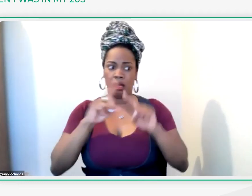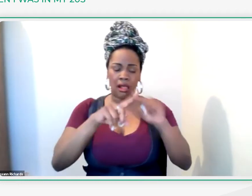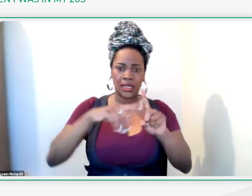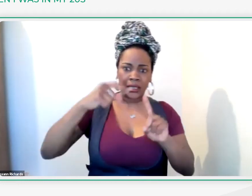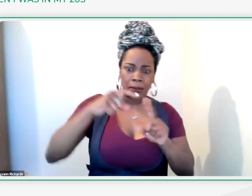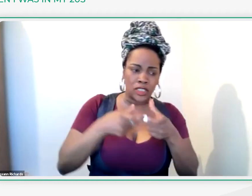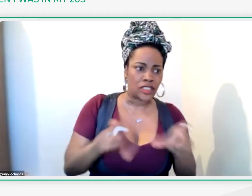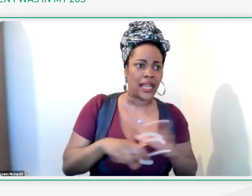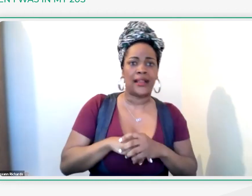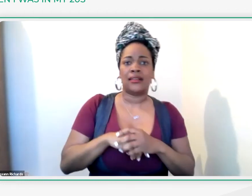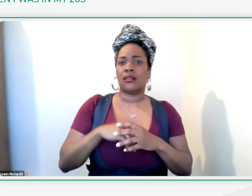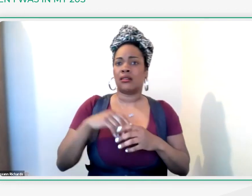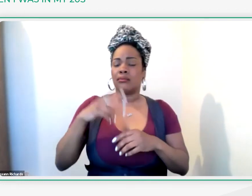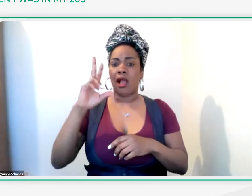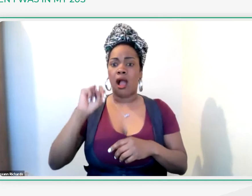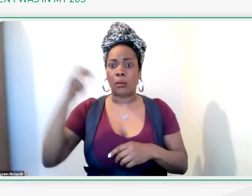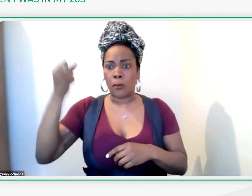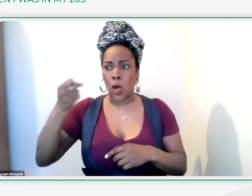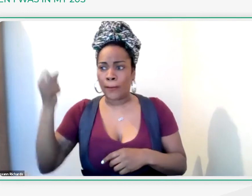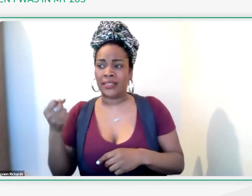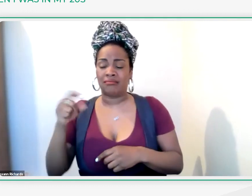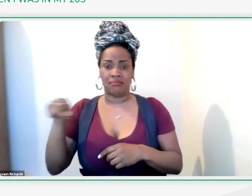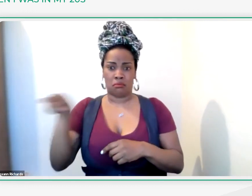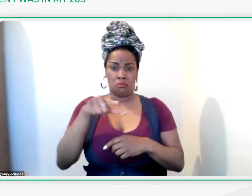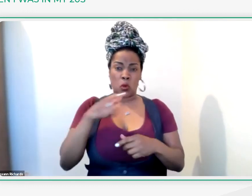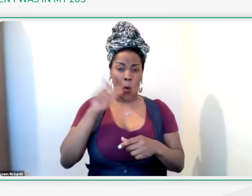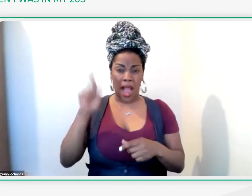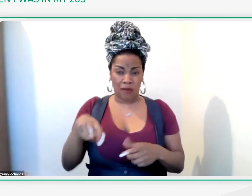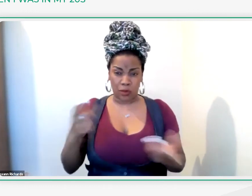Now that we've gone through COVID-19, and we've been